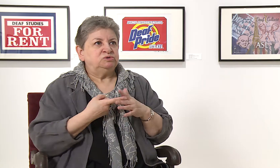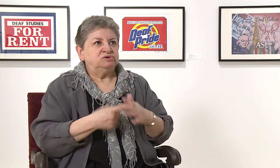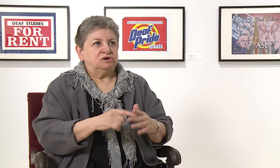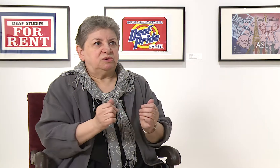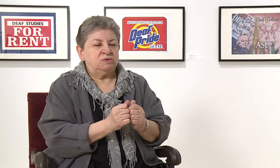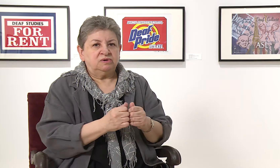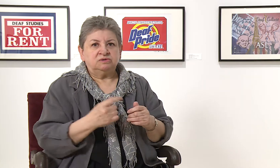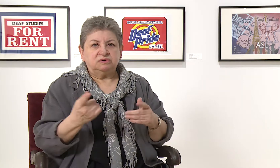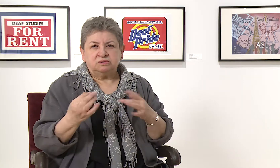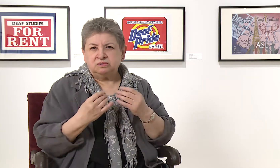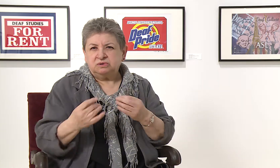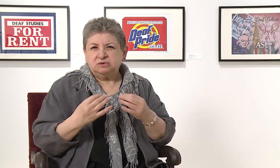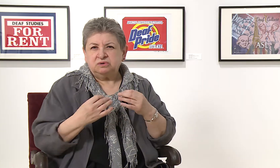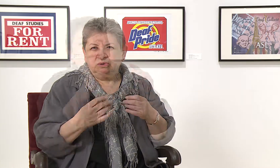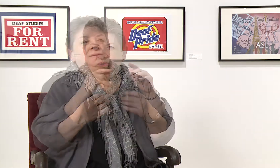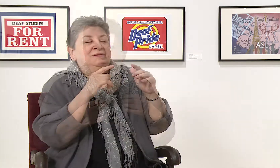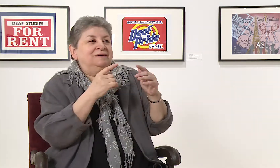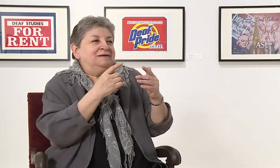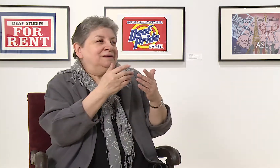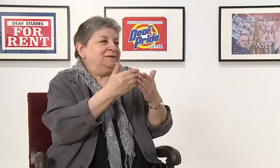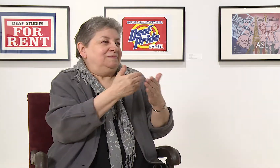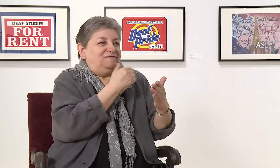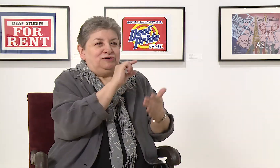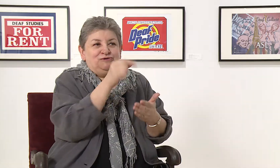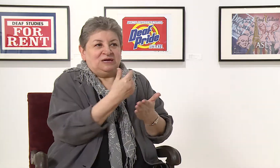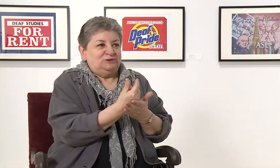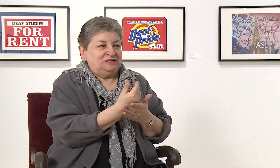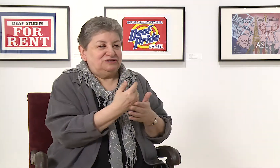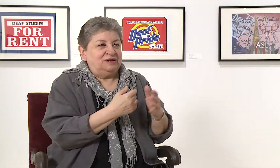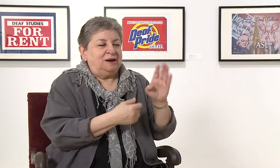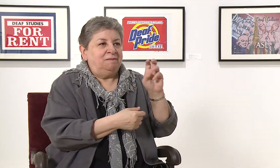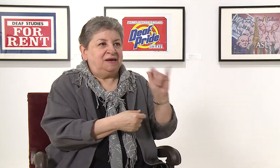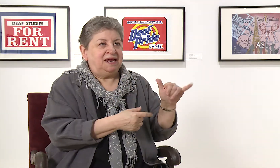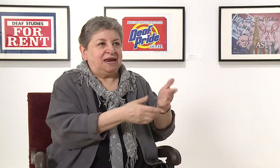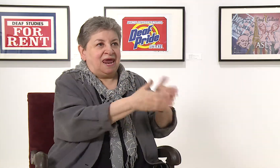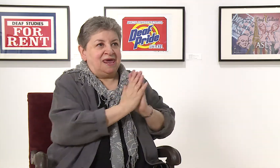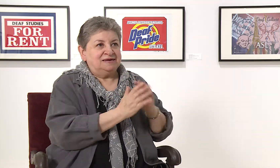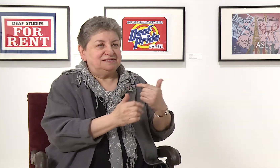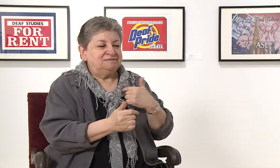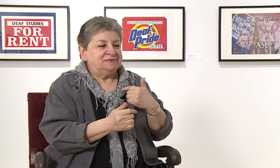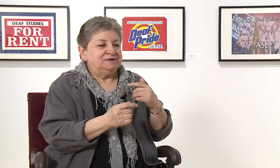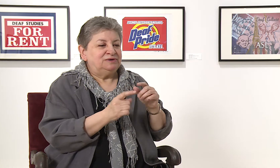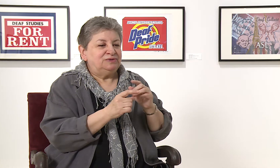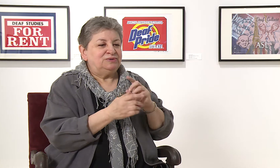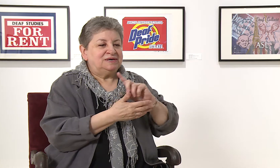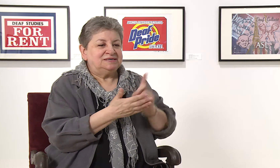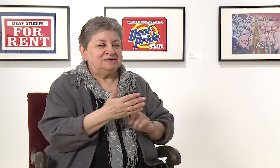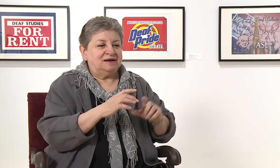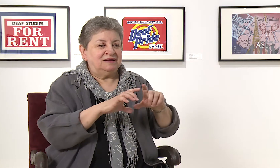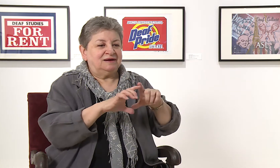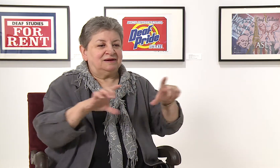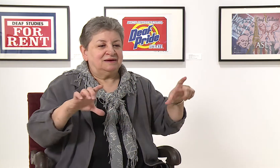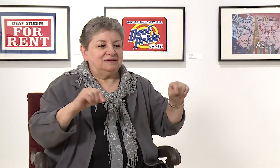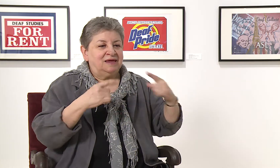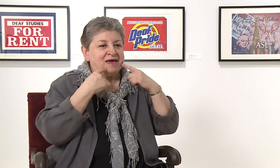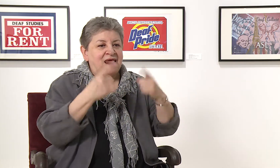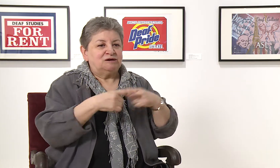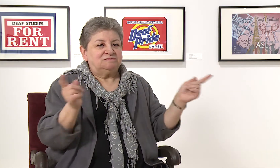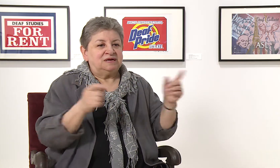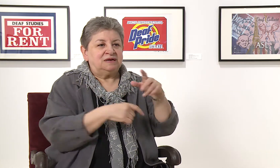This was a great group for me to get involved with at the start. Before graduation, Betty asked me to design